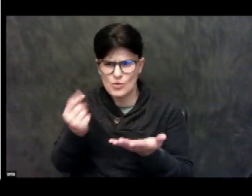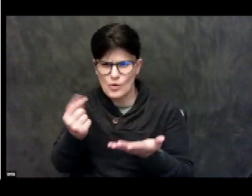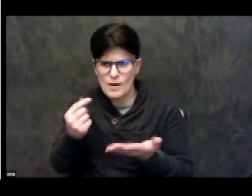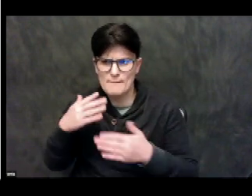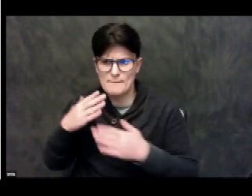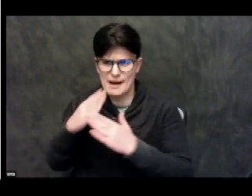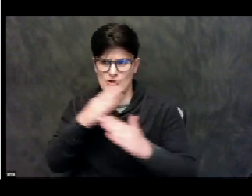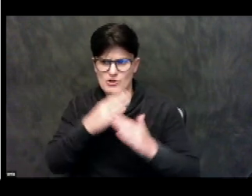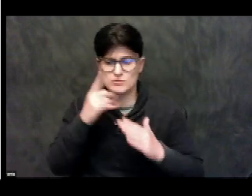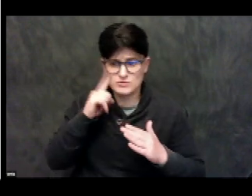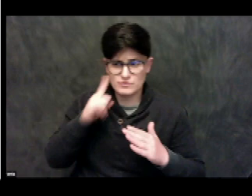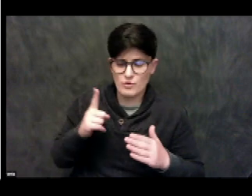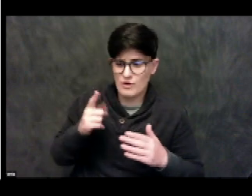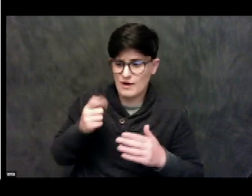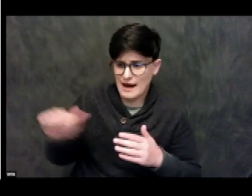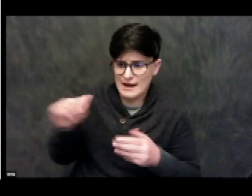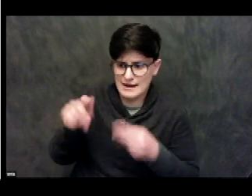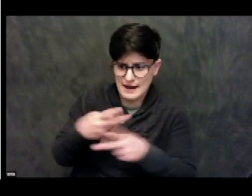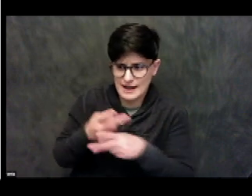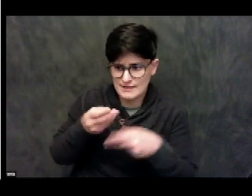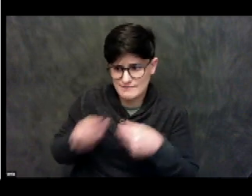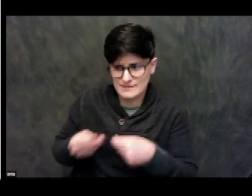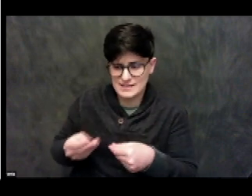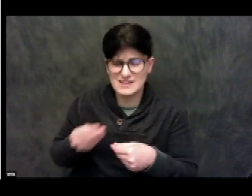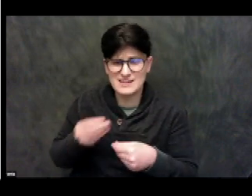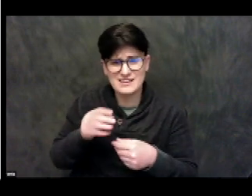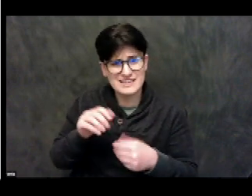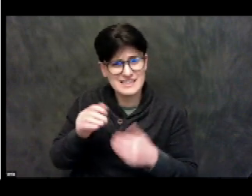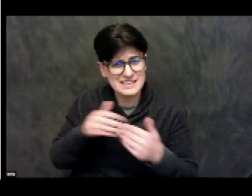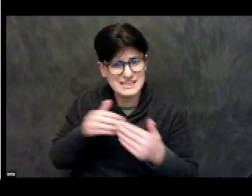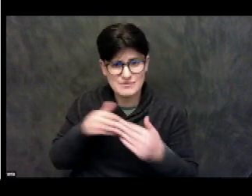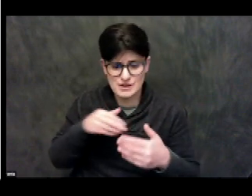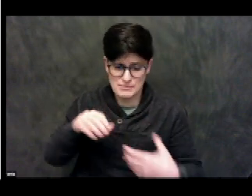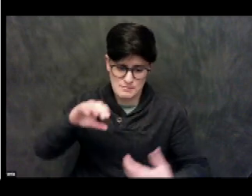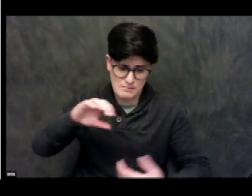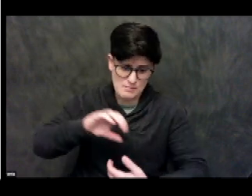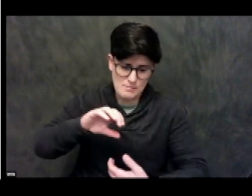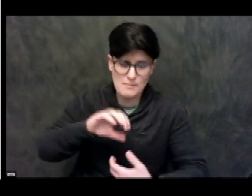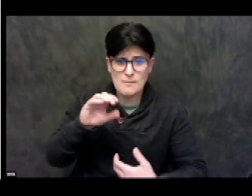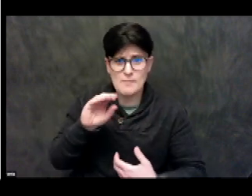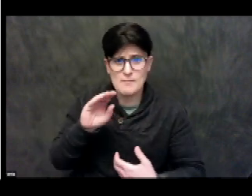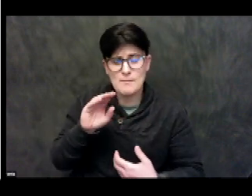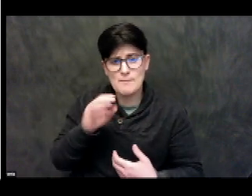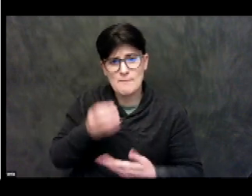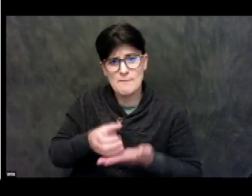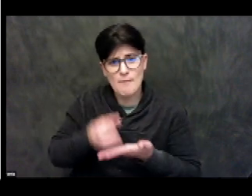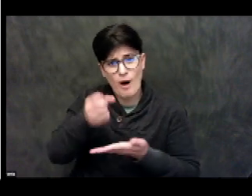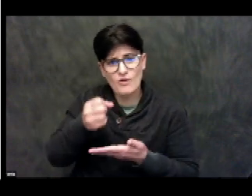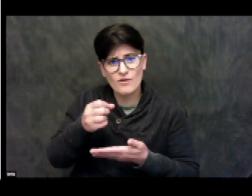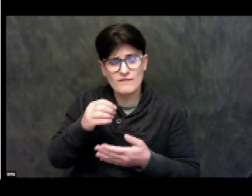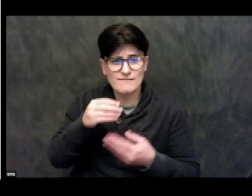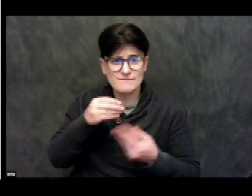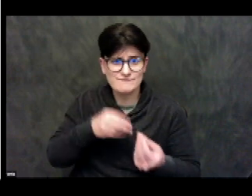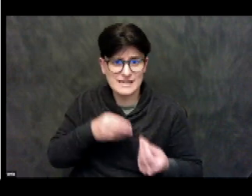which is definitely a bonding experience to be able to have the baby at your chest, even if it's with a bottle,